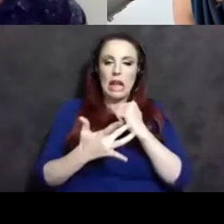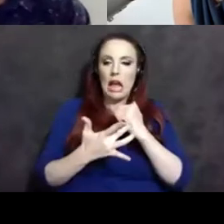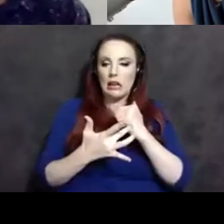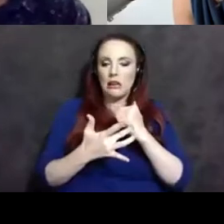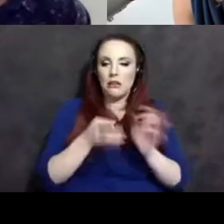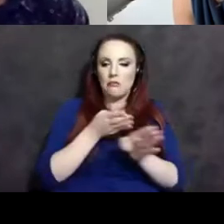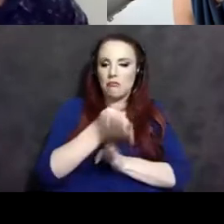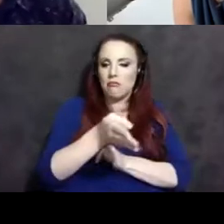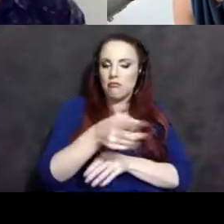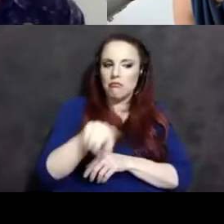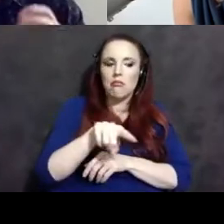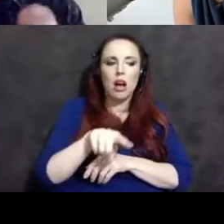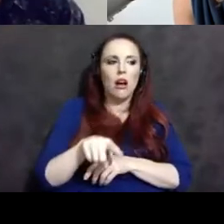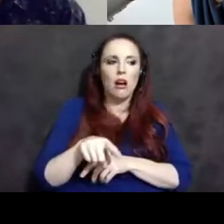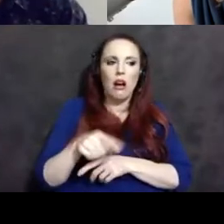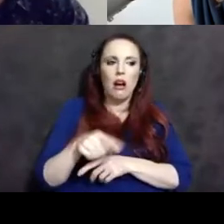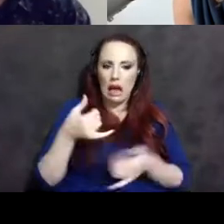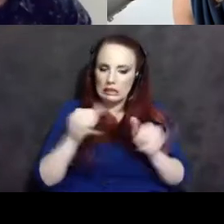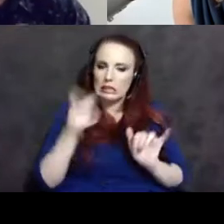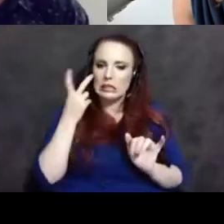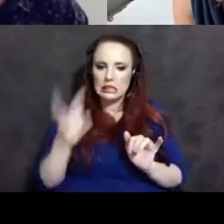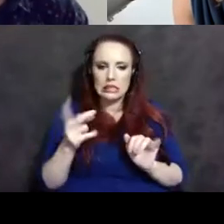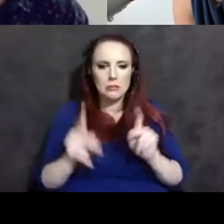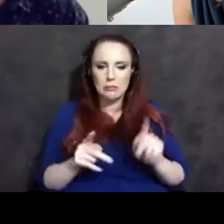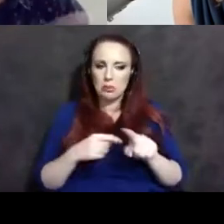I still feel, I still see people don't trust.